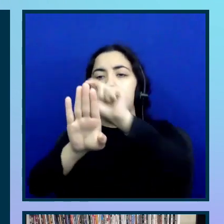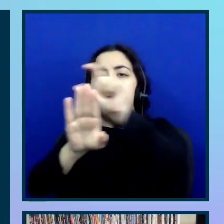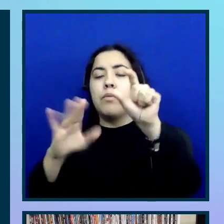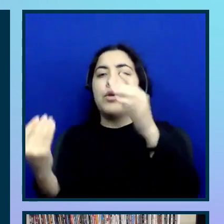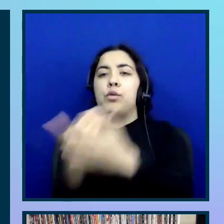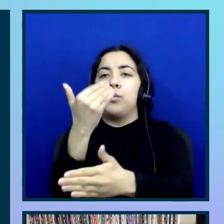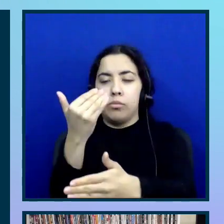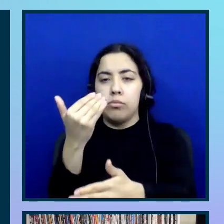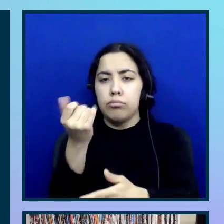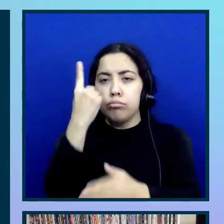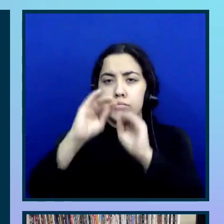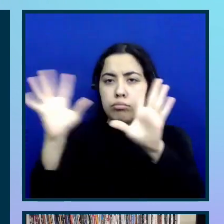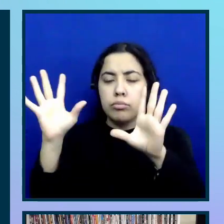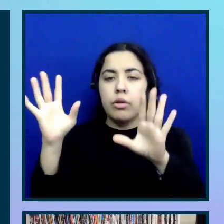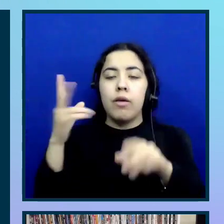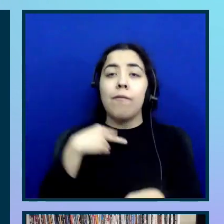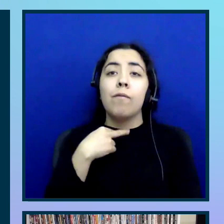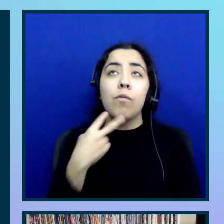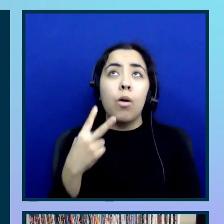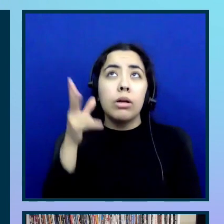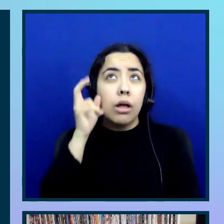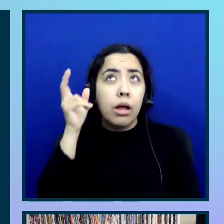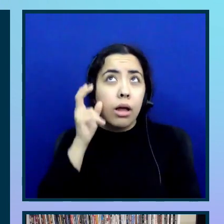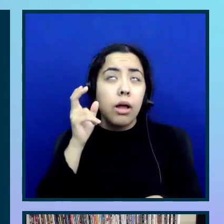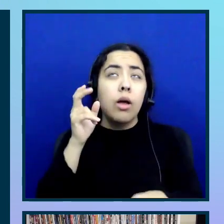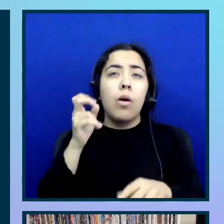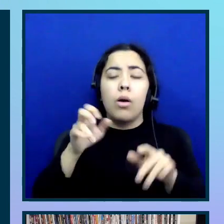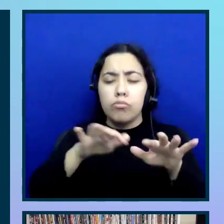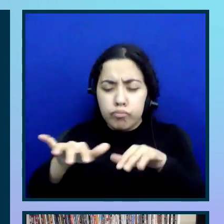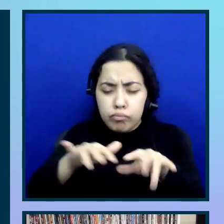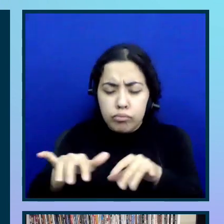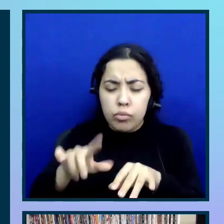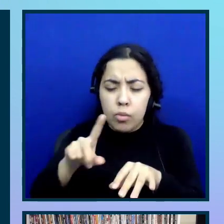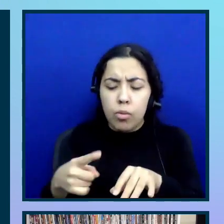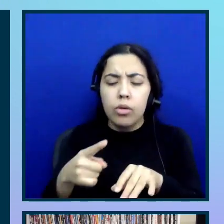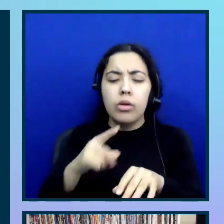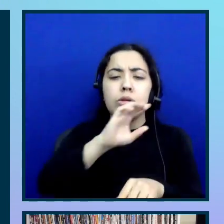For voice dictation, keyword-only, and Zoom users, shifting to the heading orients the user